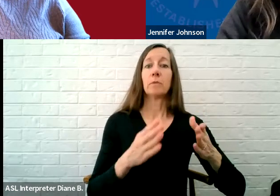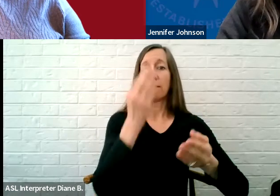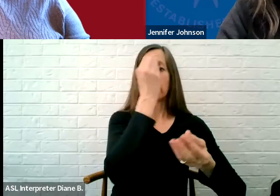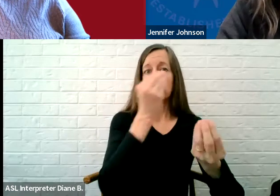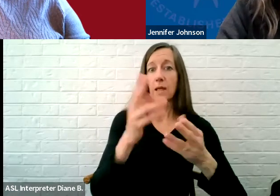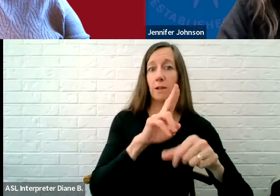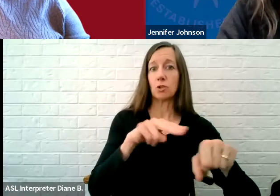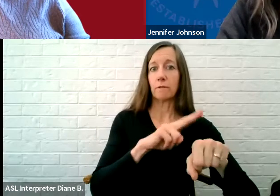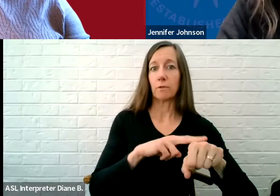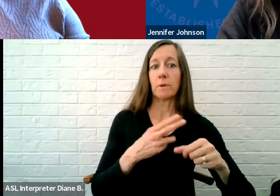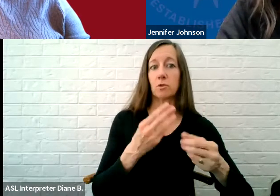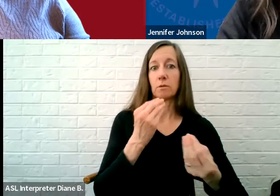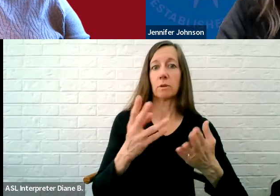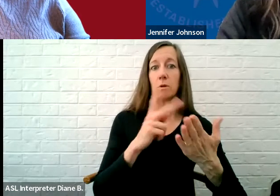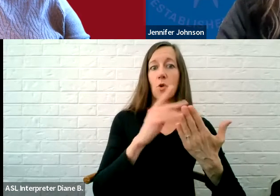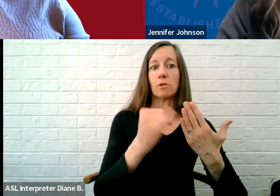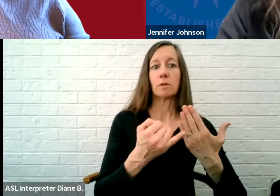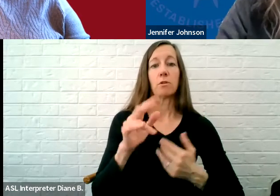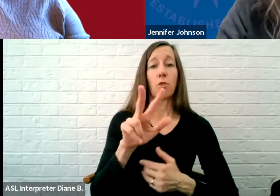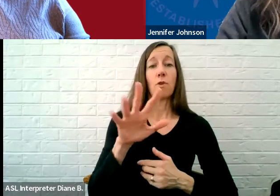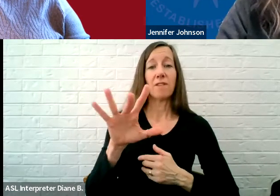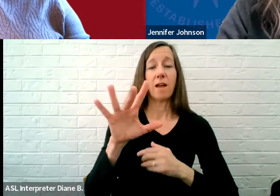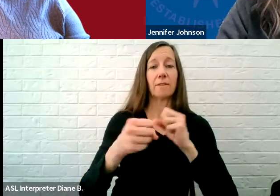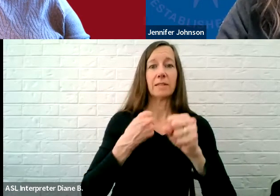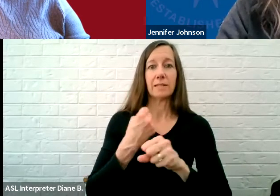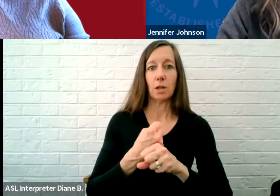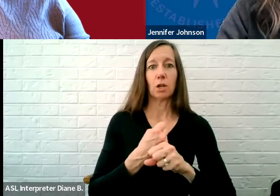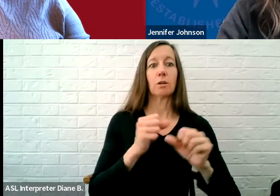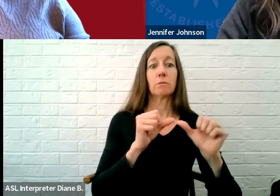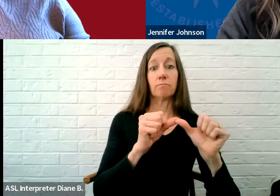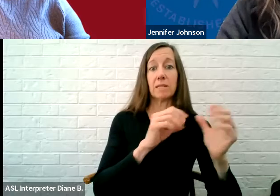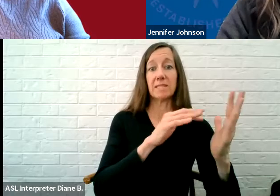is a 35 year longitudinable study of living arrangements for people with Id.